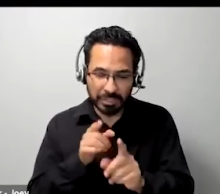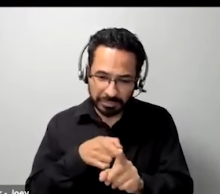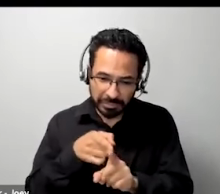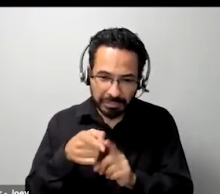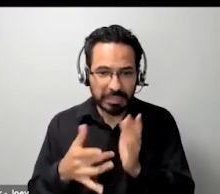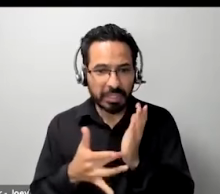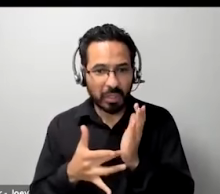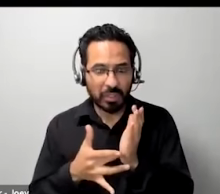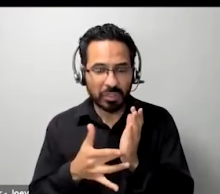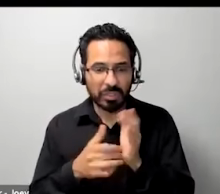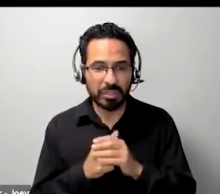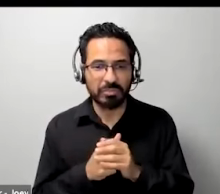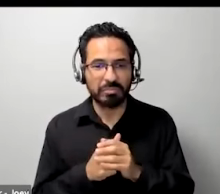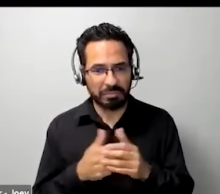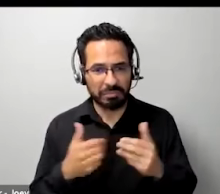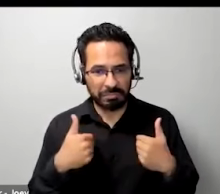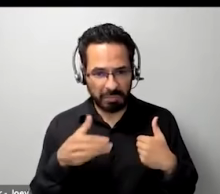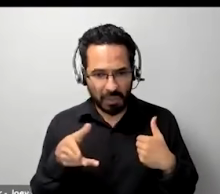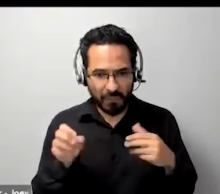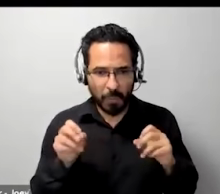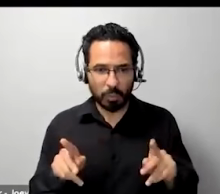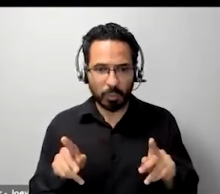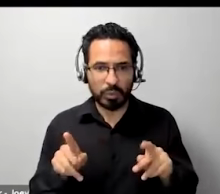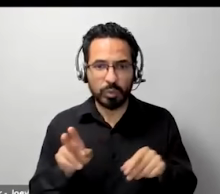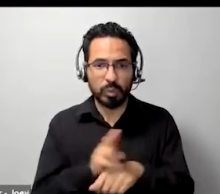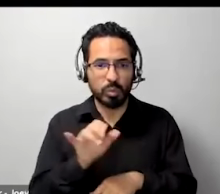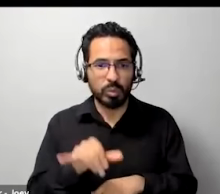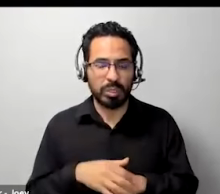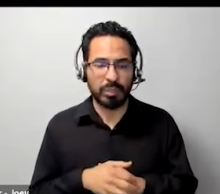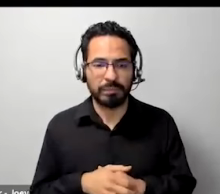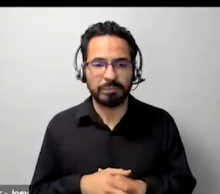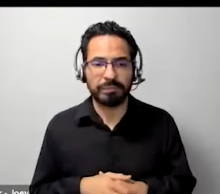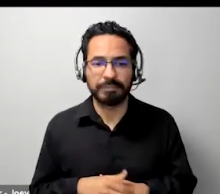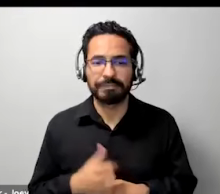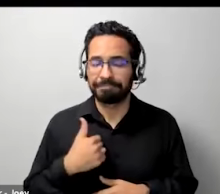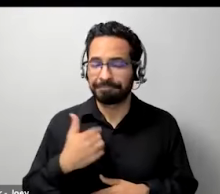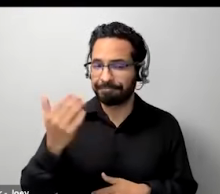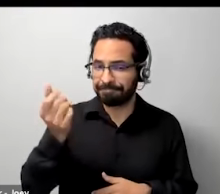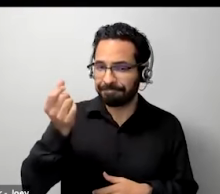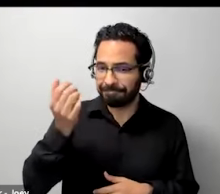there's an opportunity to use that. And I know at Adobe, we try to,